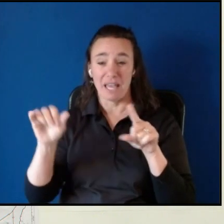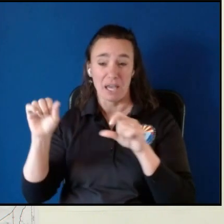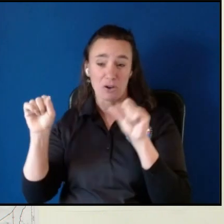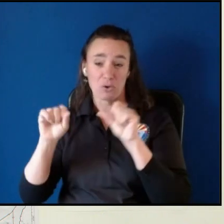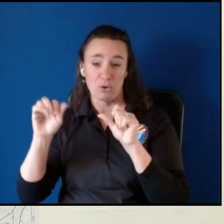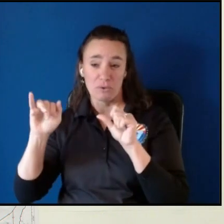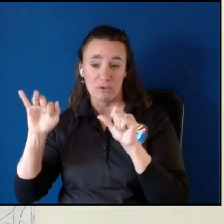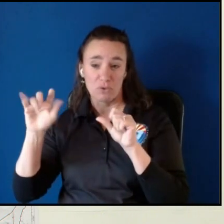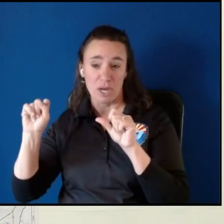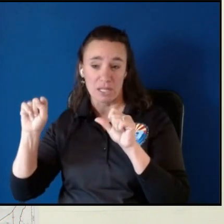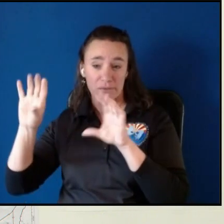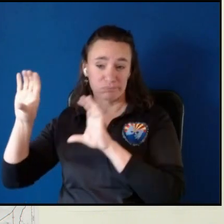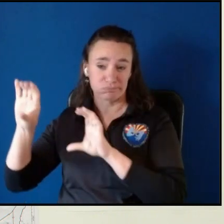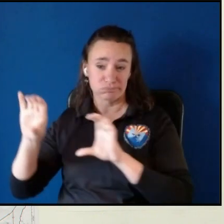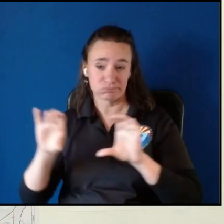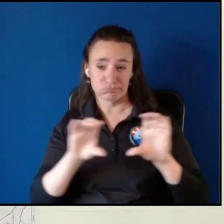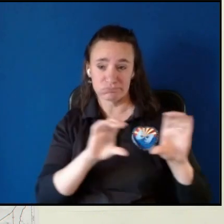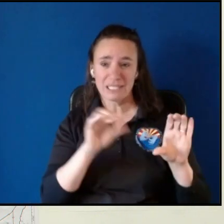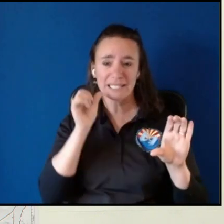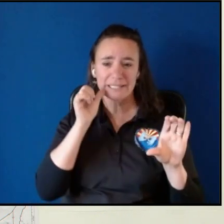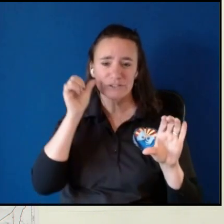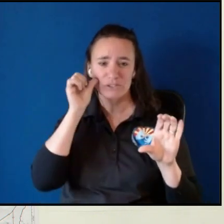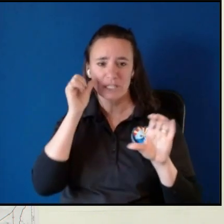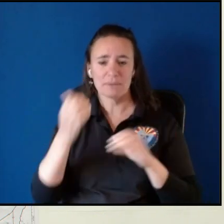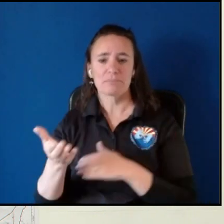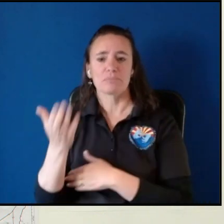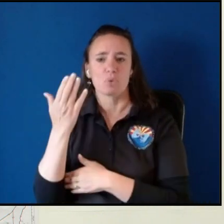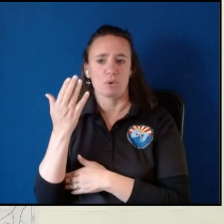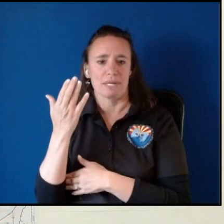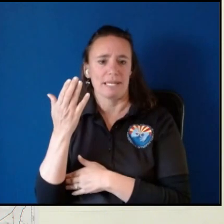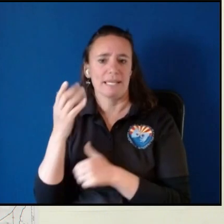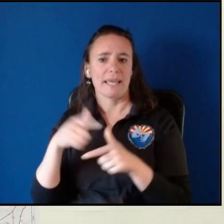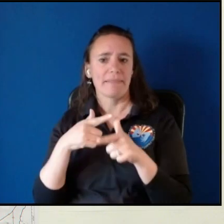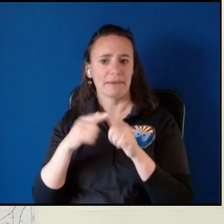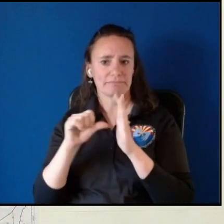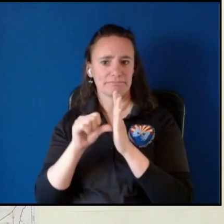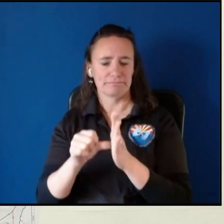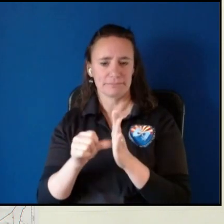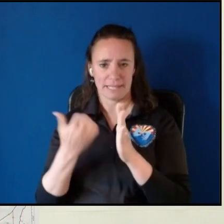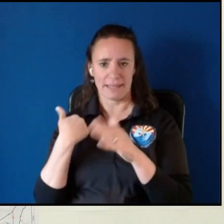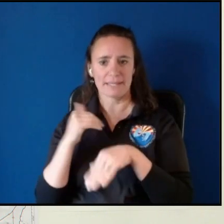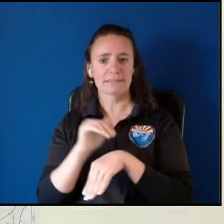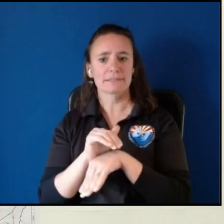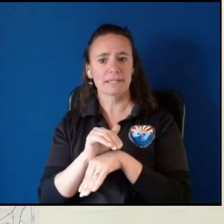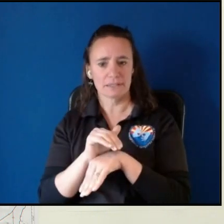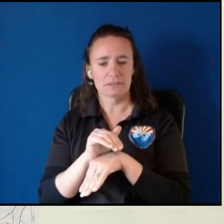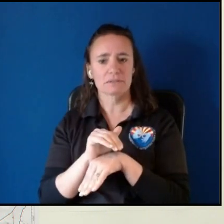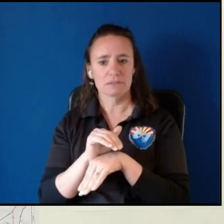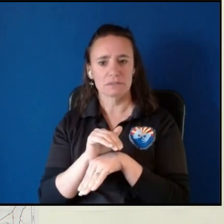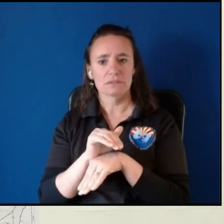And then it got reinforced overnight last night and so that really moved in all this moisture.